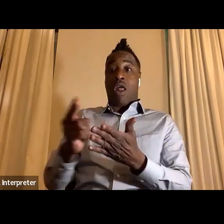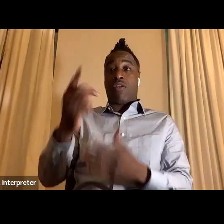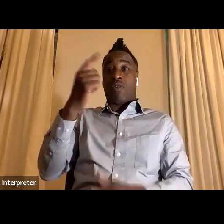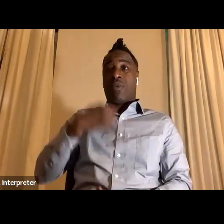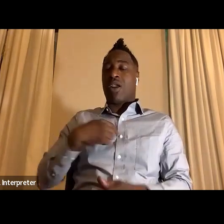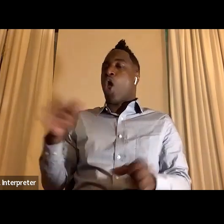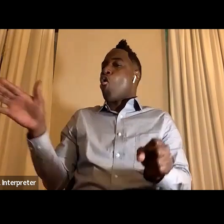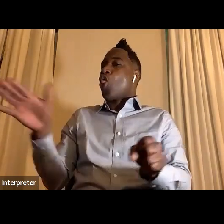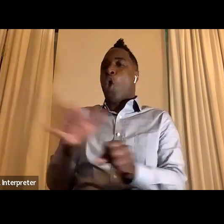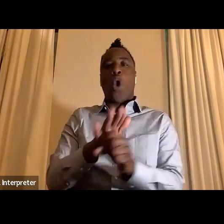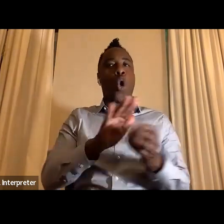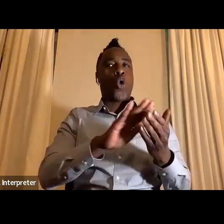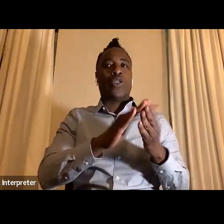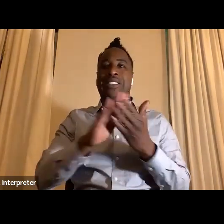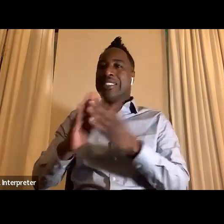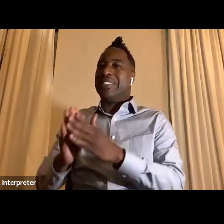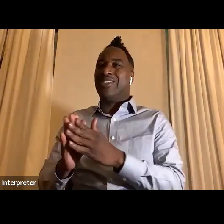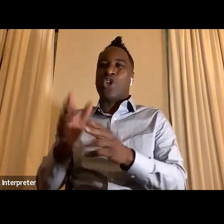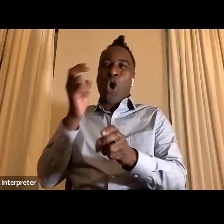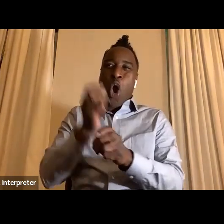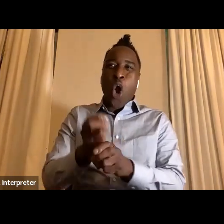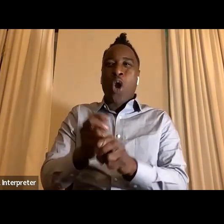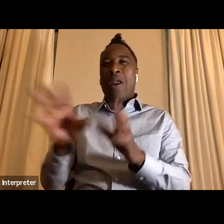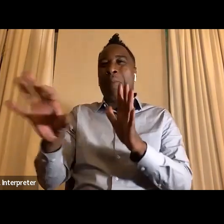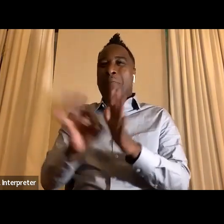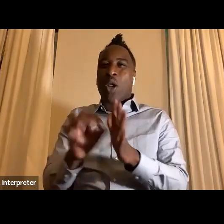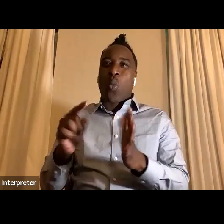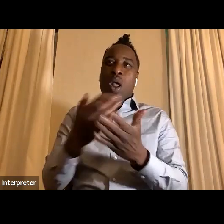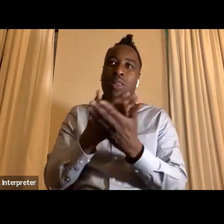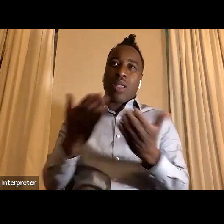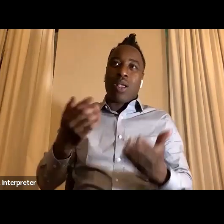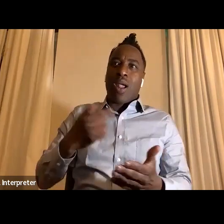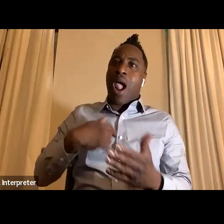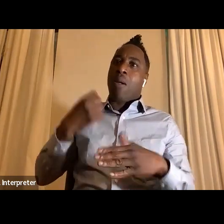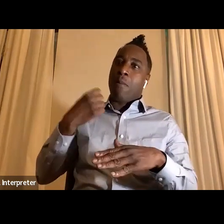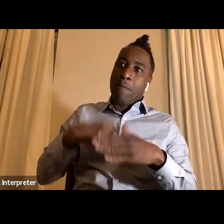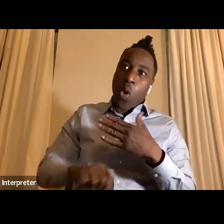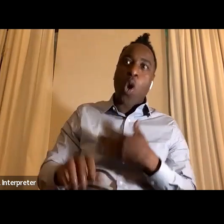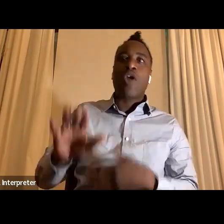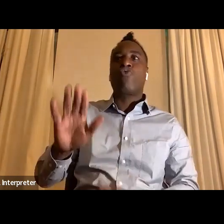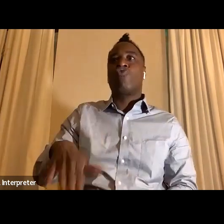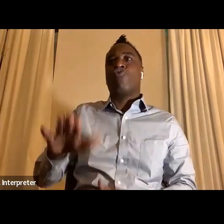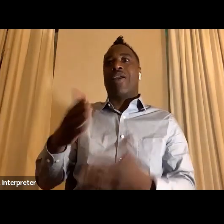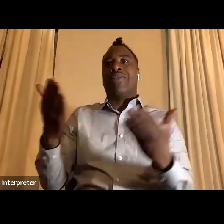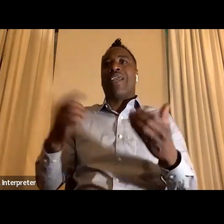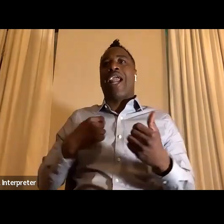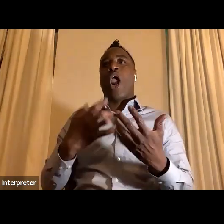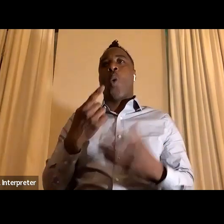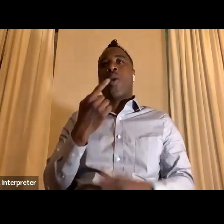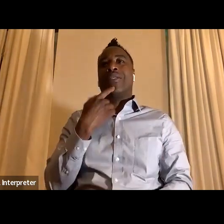it's hard to just pick one area because I was born and raised. I just want to see like near the whole city.